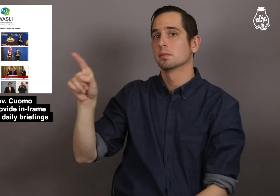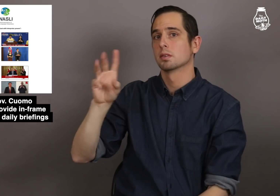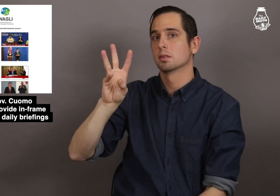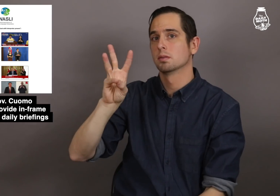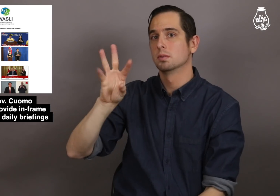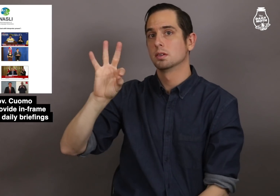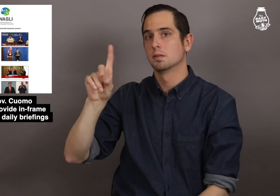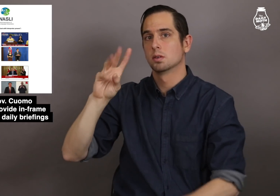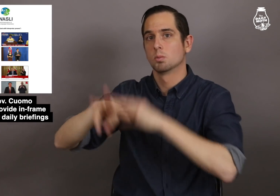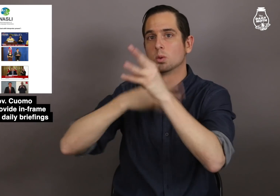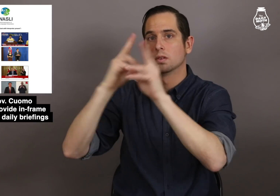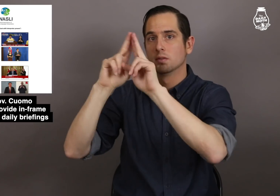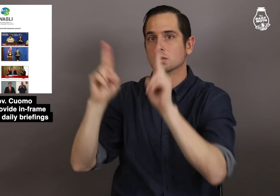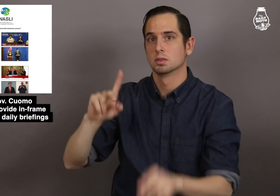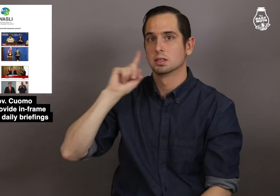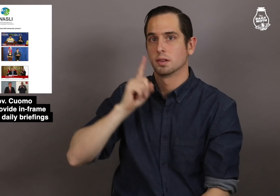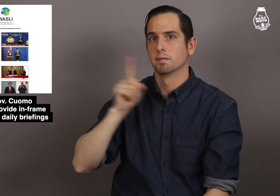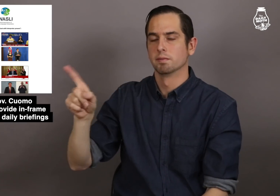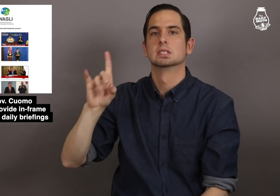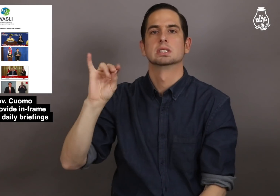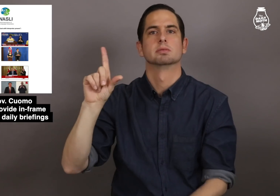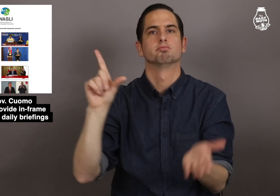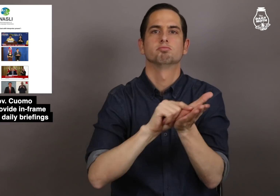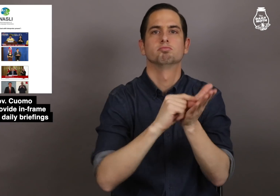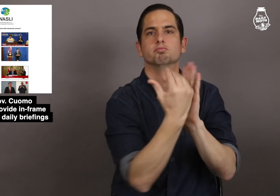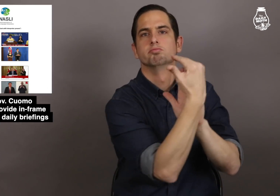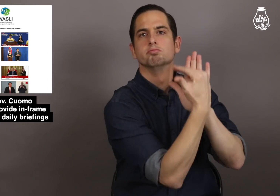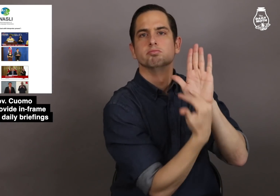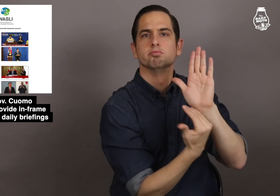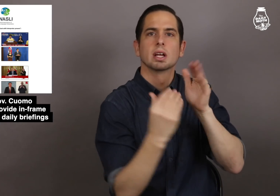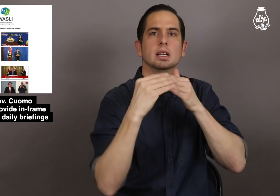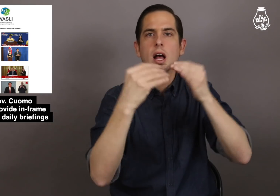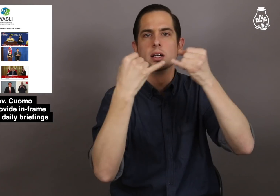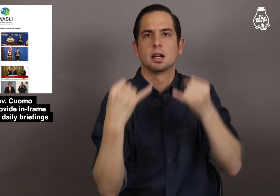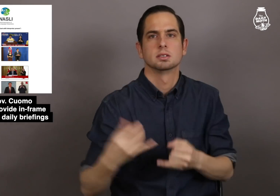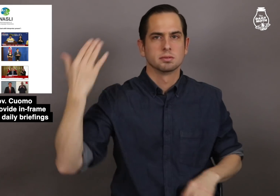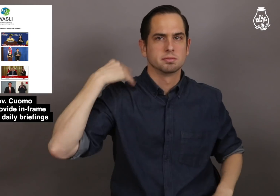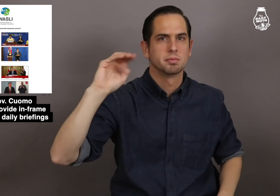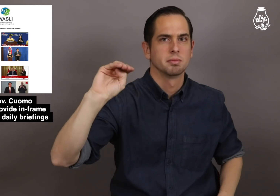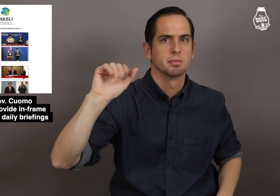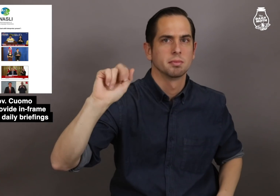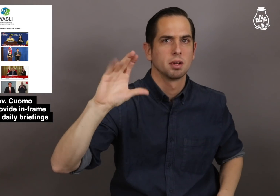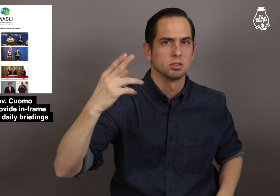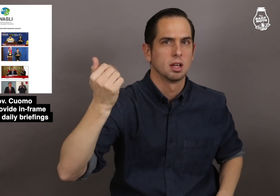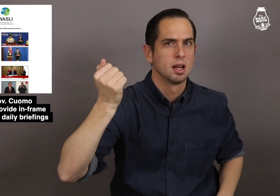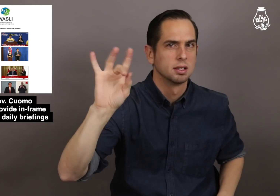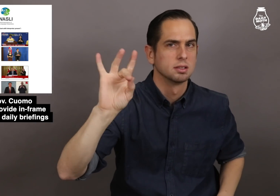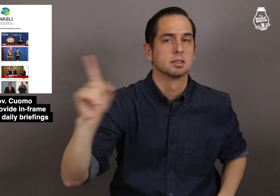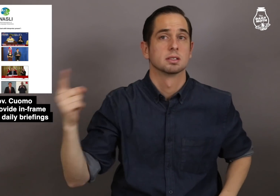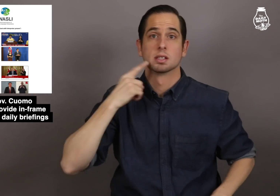the World Federation of the Deaf published guidelines on March 18